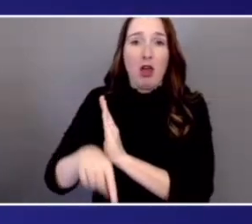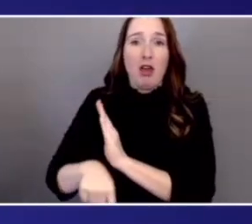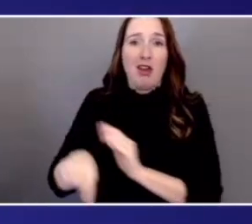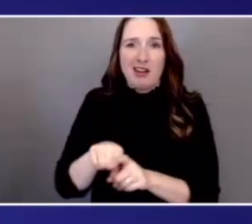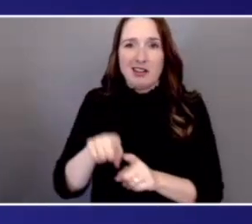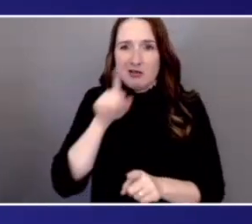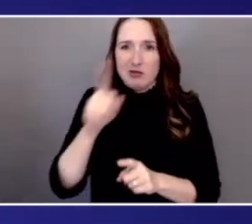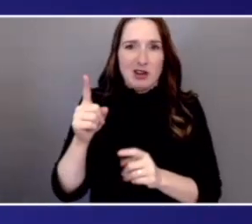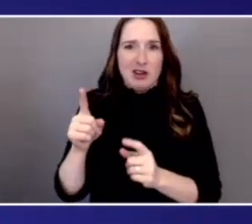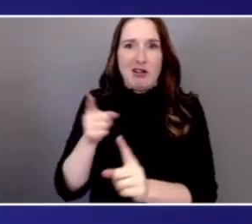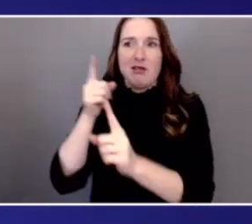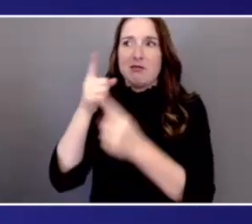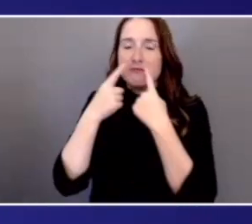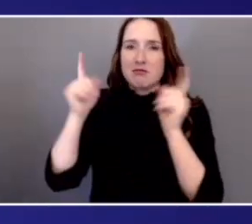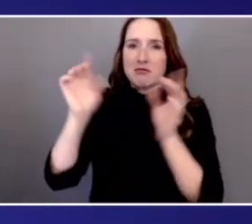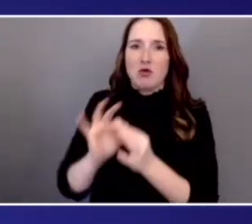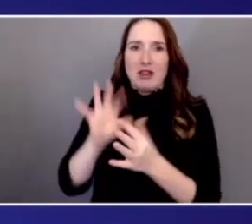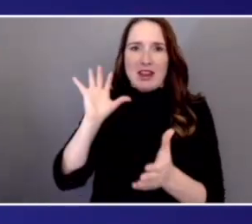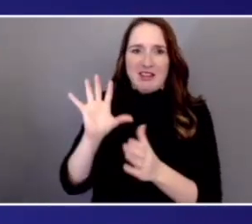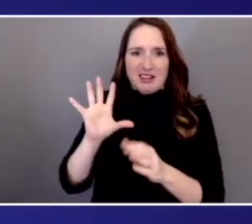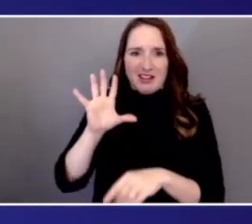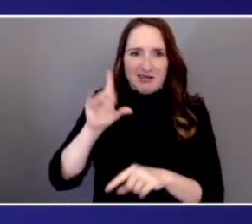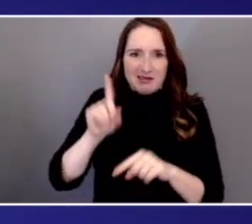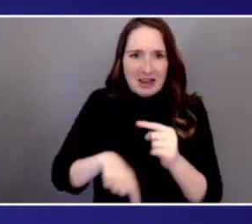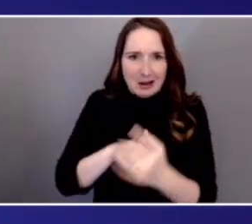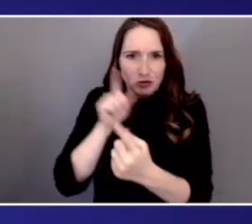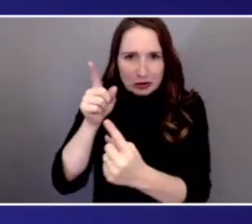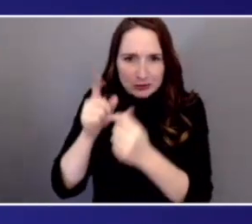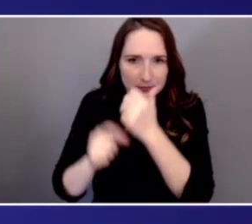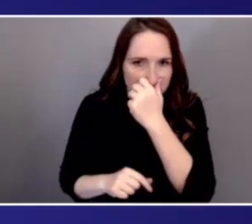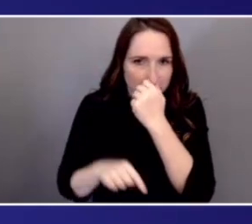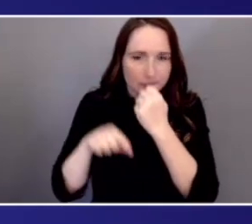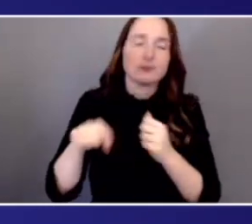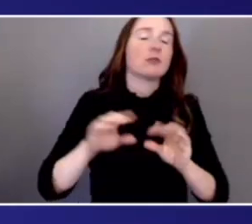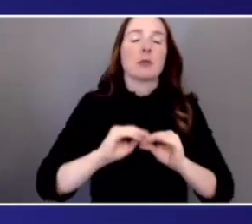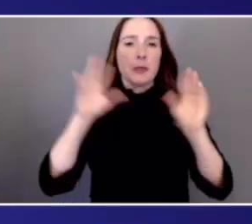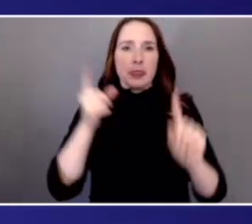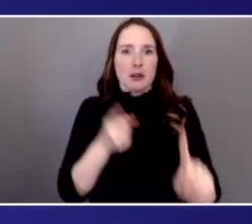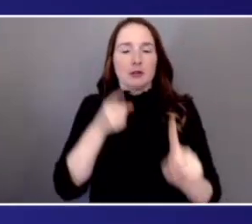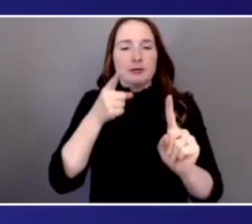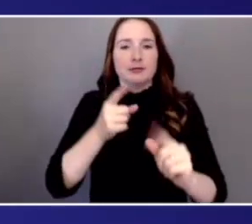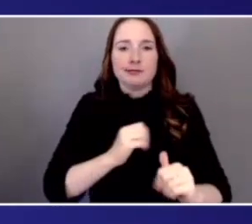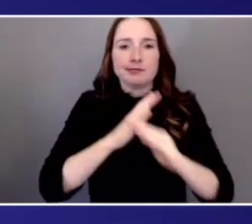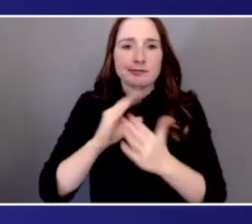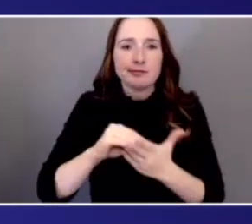Congress passed the income pension repayment statute with a clear goal to prevent student debt from becoming a life sentence.